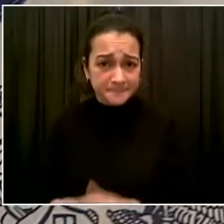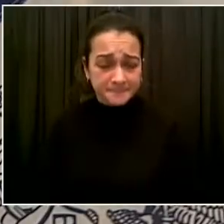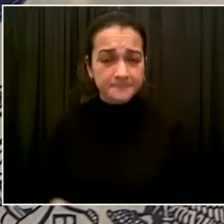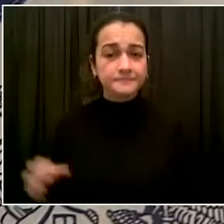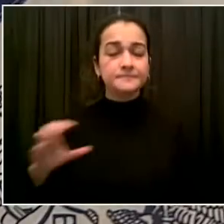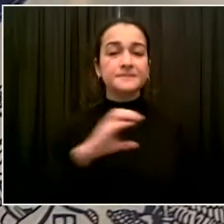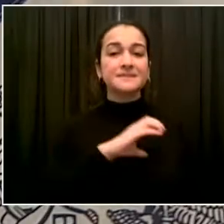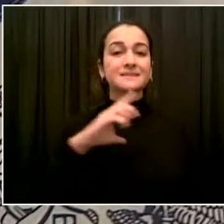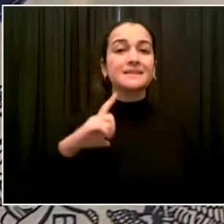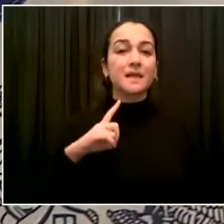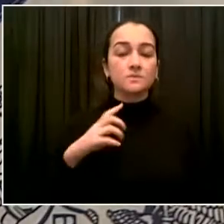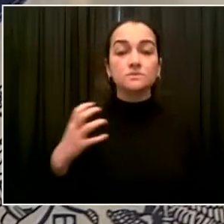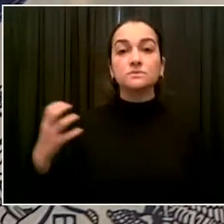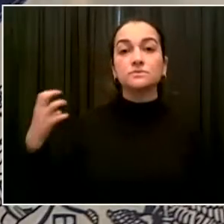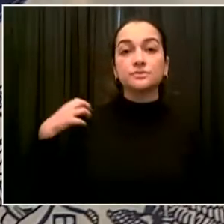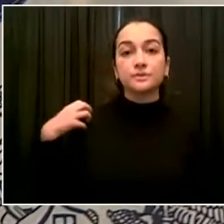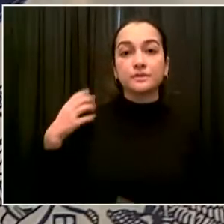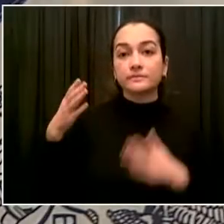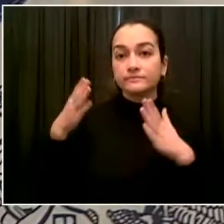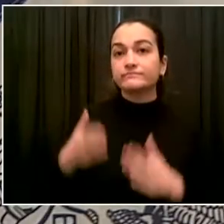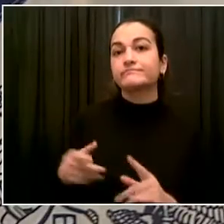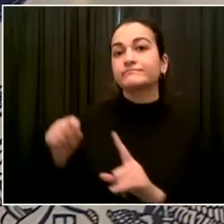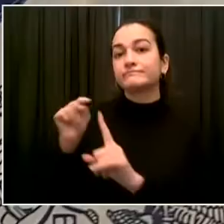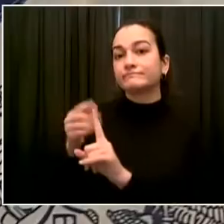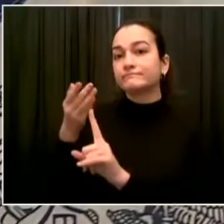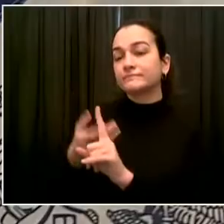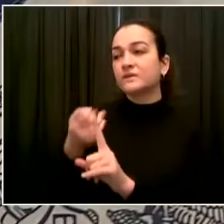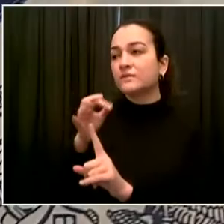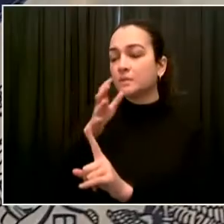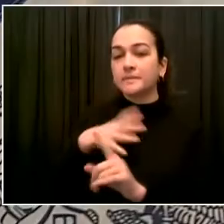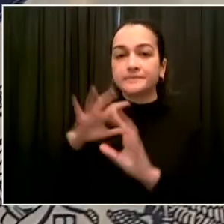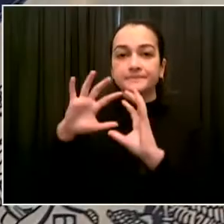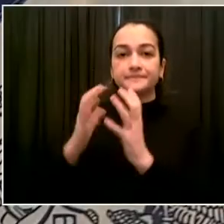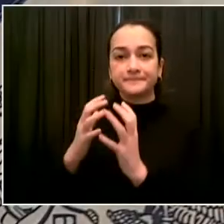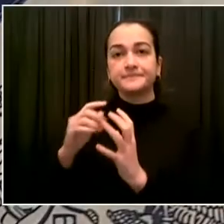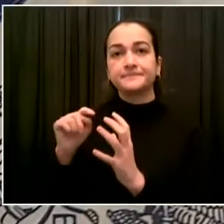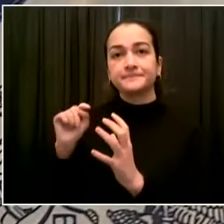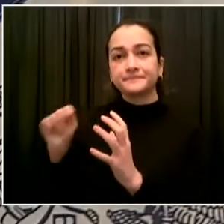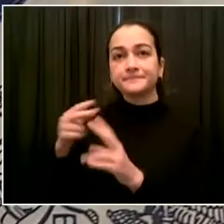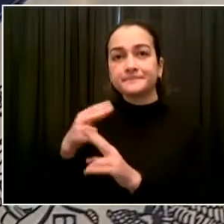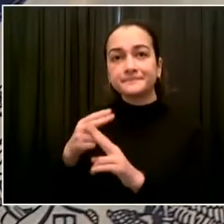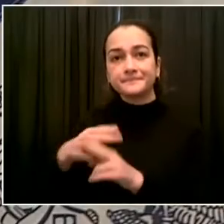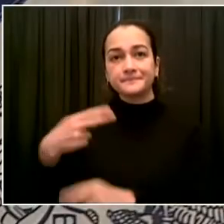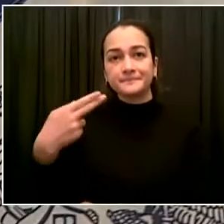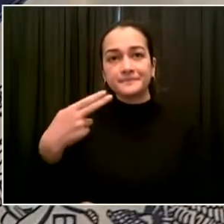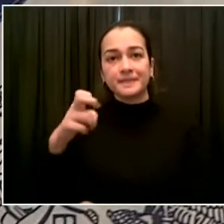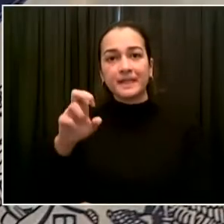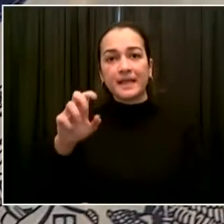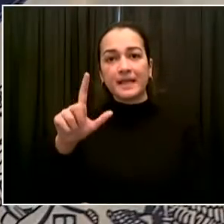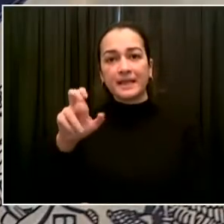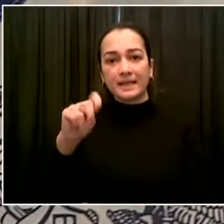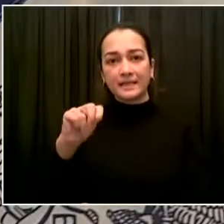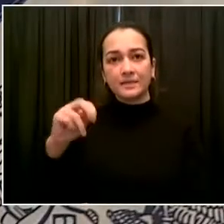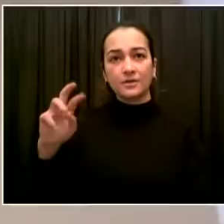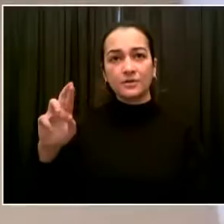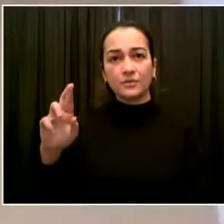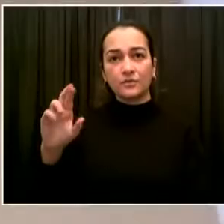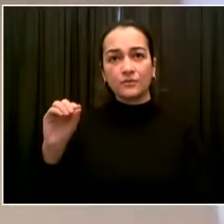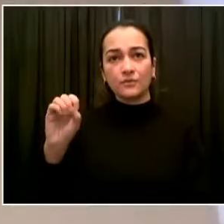CHAIR OF THE WOM'ENS UCCAUS AND HAS DONE SO MUCH TO HELP MAKE SURE PEOPLE IN HER DISTRICT GET VACCINATED